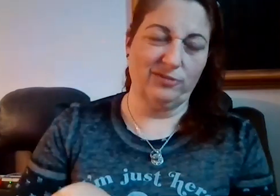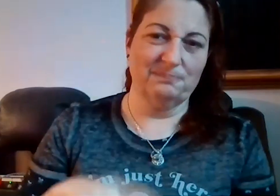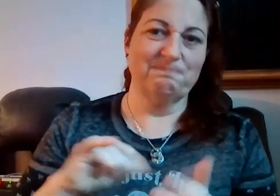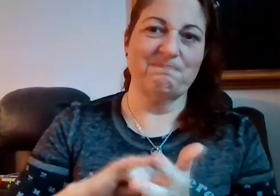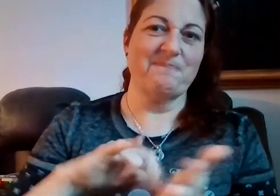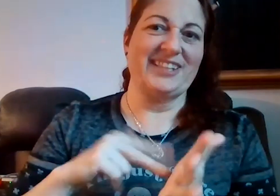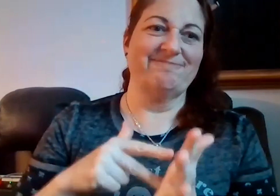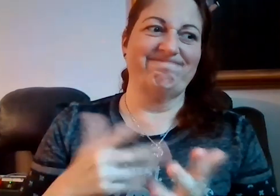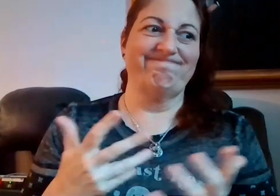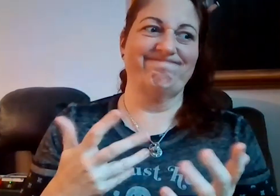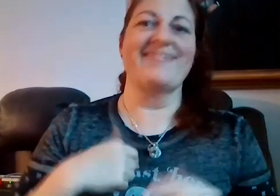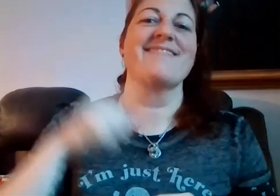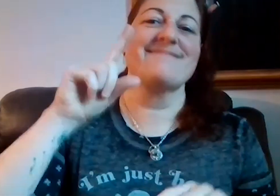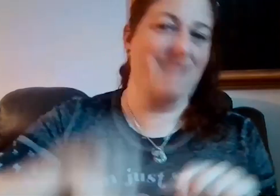it's kind of contradictory, like